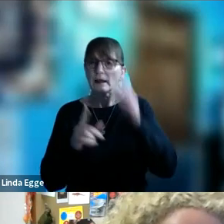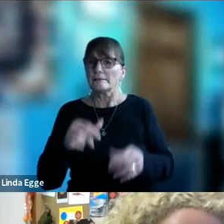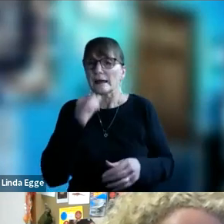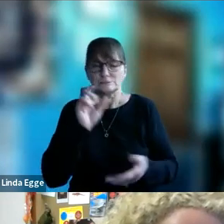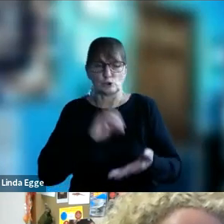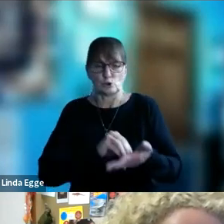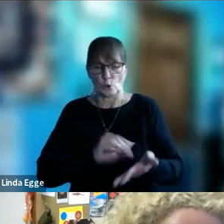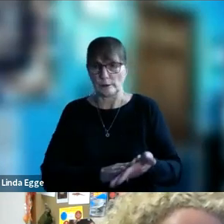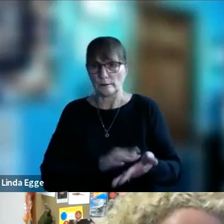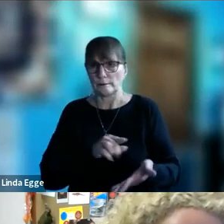but, you know, again,